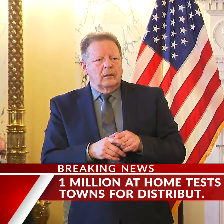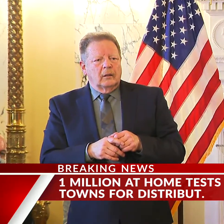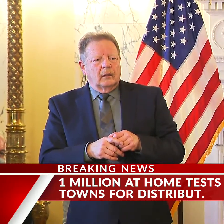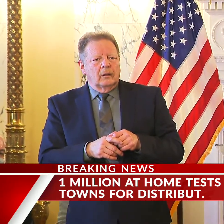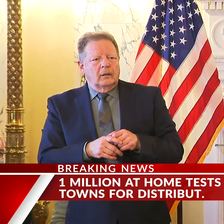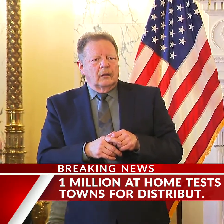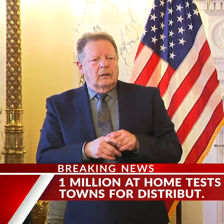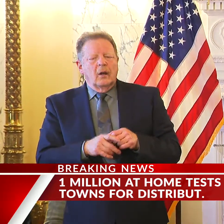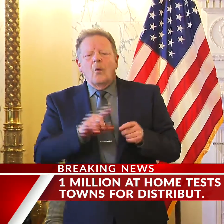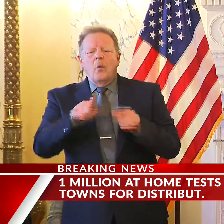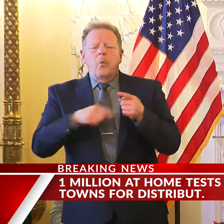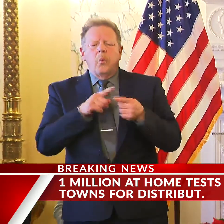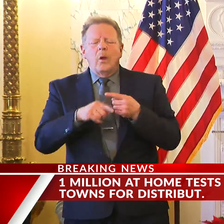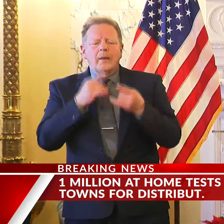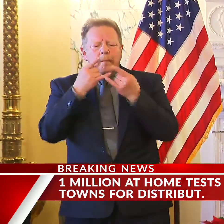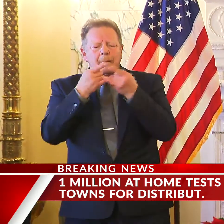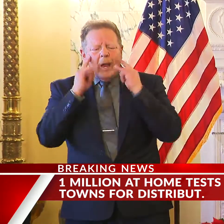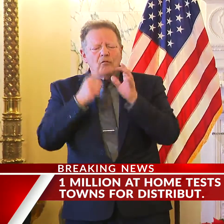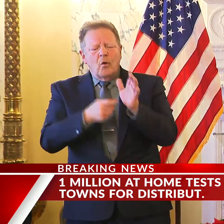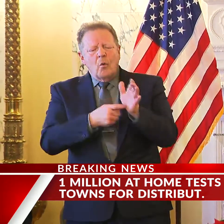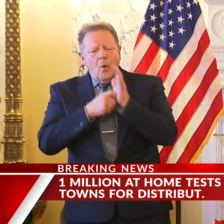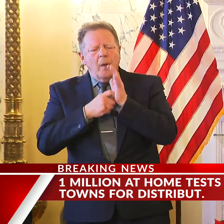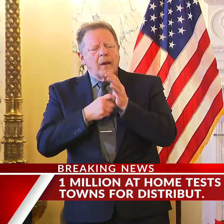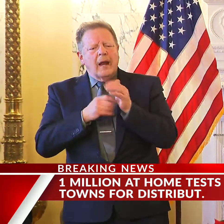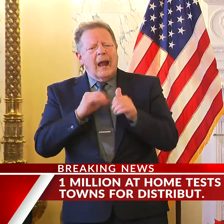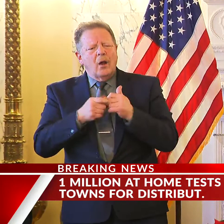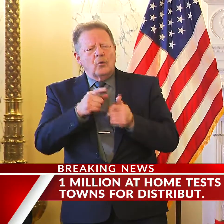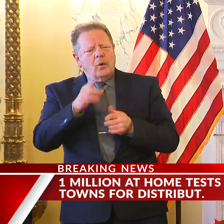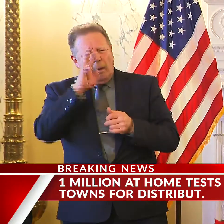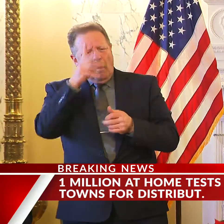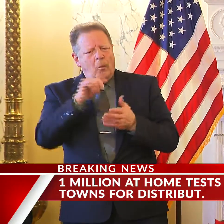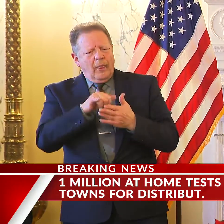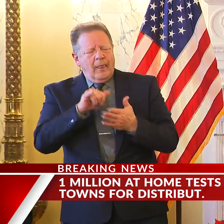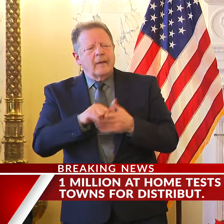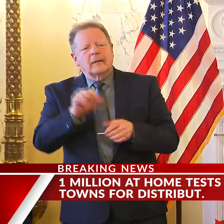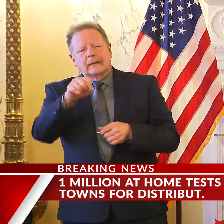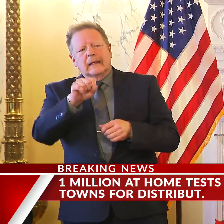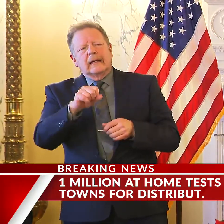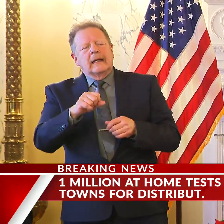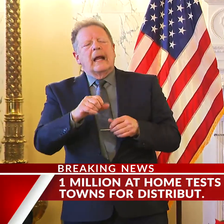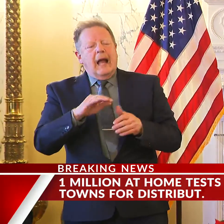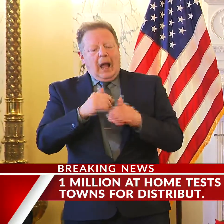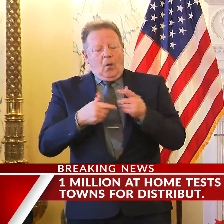THOUGHT PROCESS ON? I'M WAITING UNTIL MONDAY TO